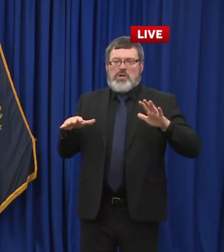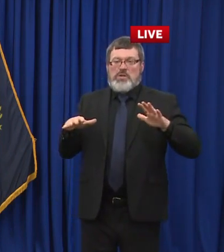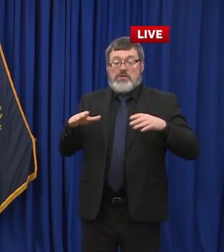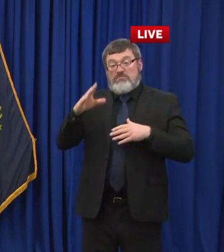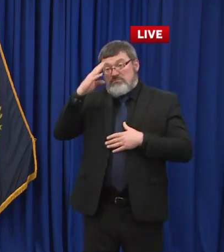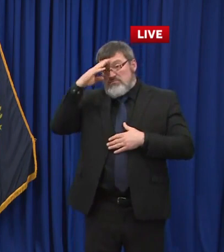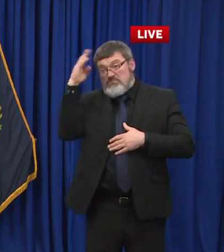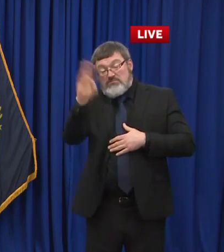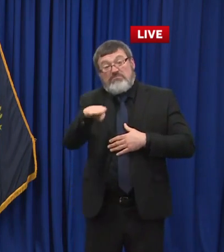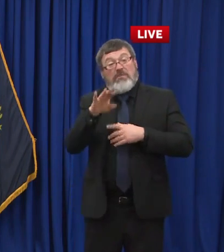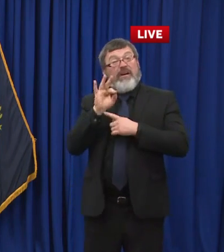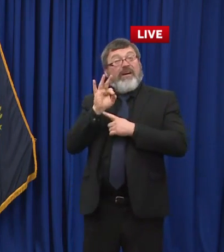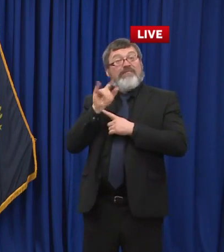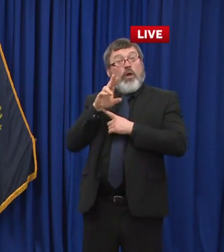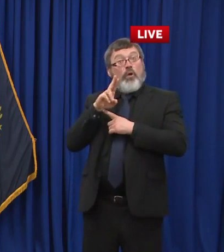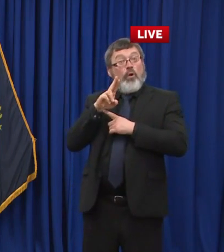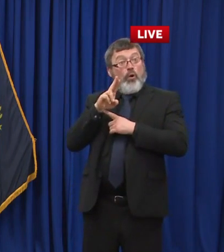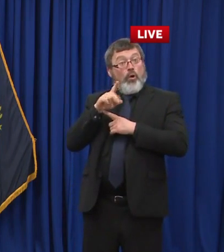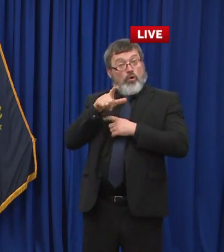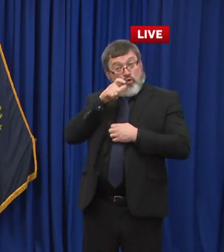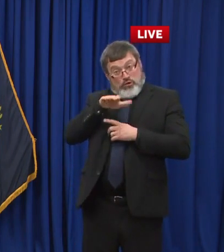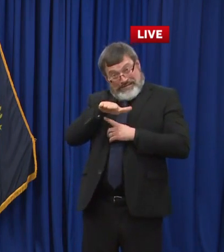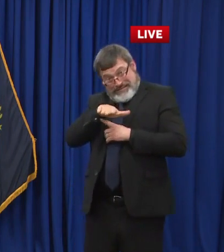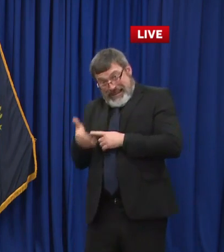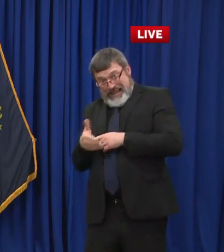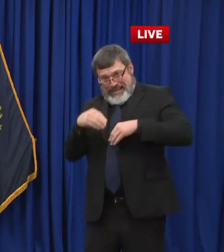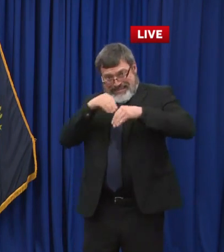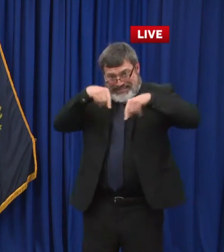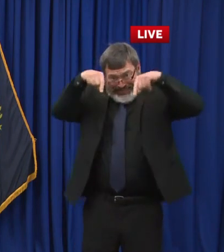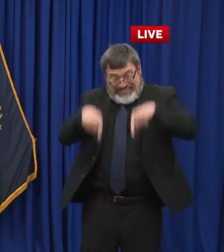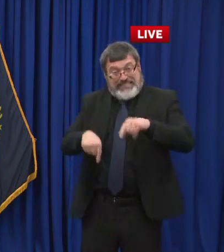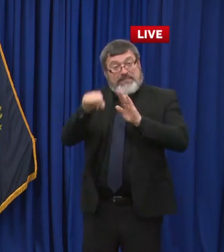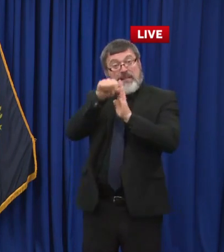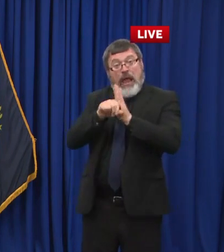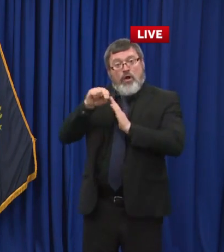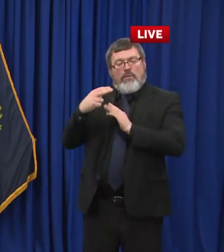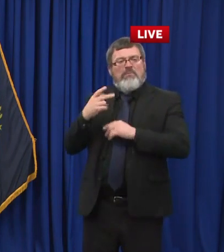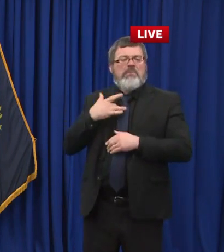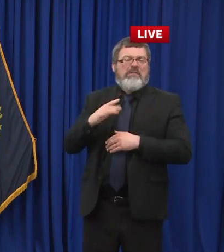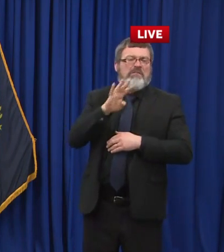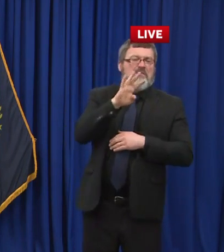WE AVERAGE 40 TO 50 PEOPLE YEARLY THAT DIE FROM SEASONAL INFLUENZA.